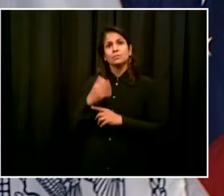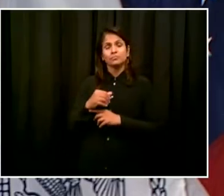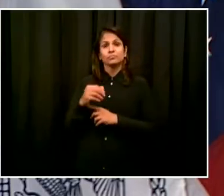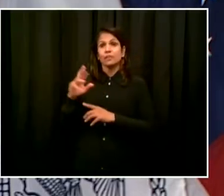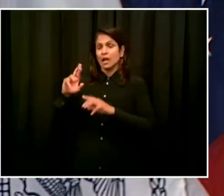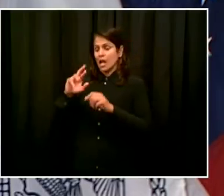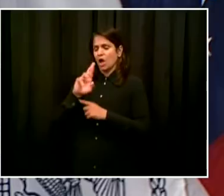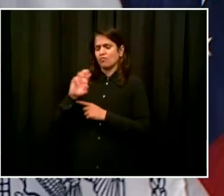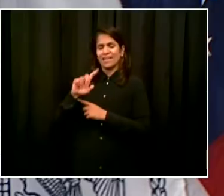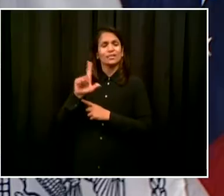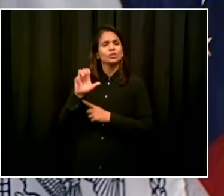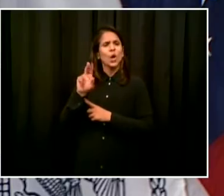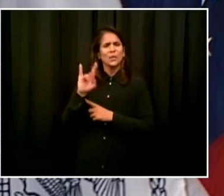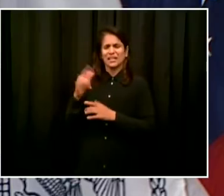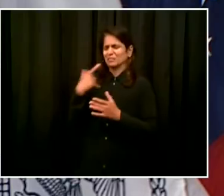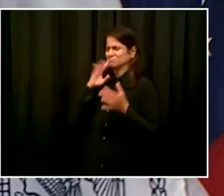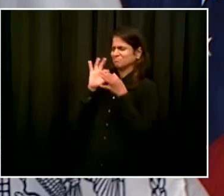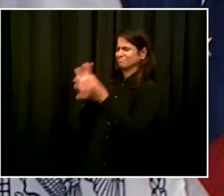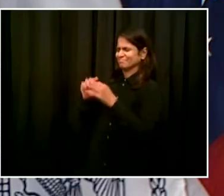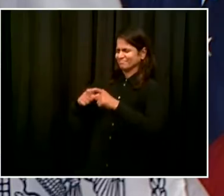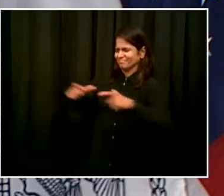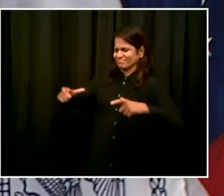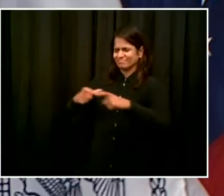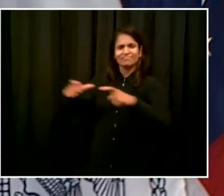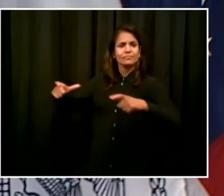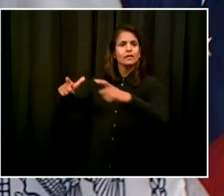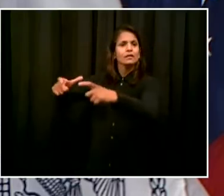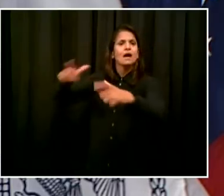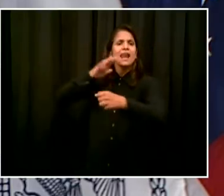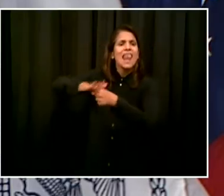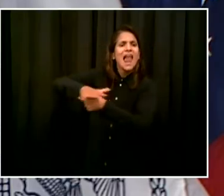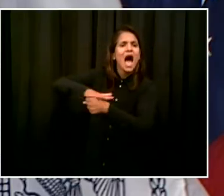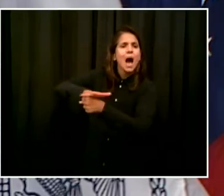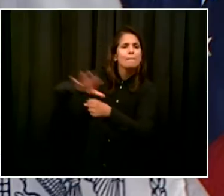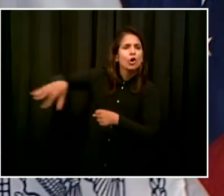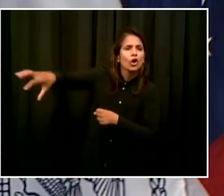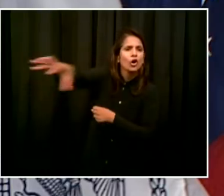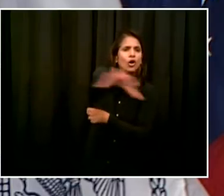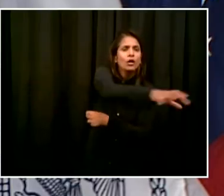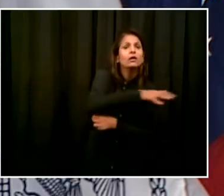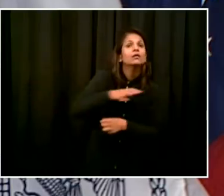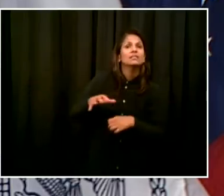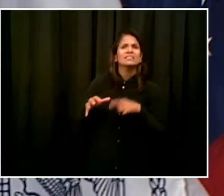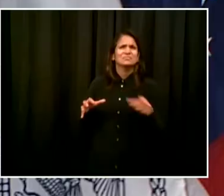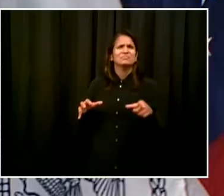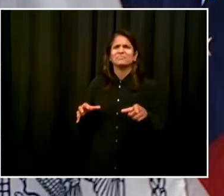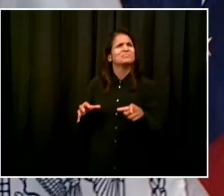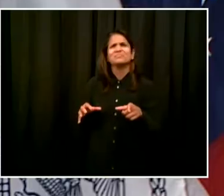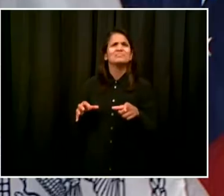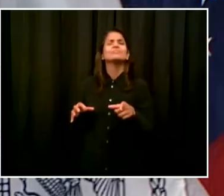BEFORE. WE NEED IT. I JUST DON'T AGEER ENTIRELY, OBVIOUSLY, WITH YOU R CHARACTEIZRAONTI OF REZONING. F ITHEY DIDN'T HAVE IT MARKET